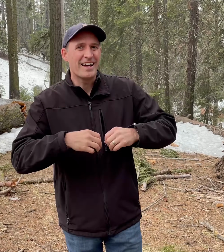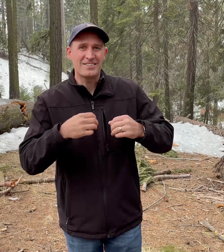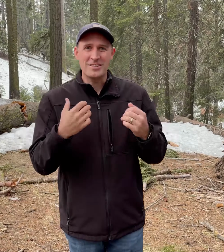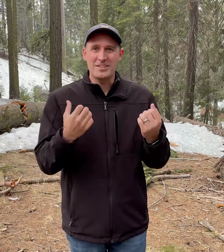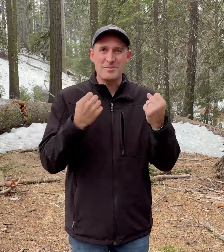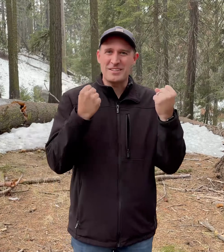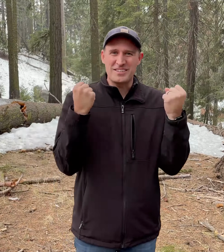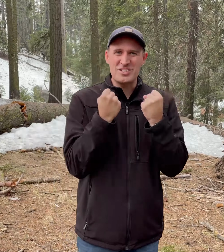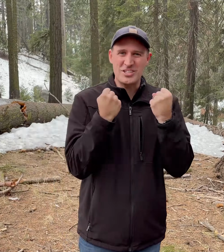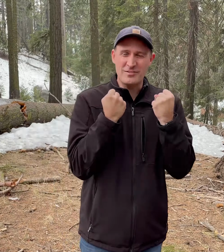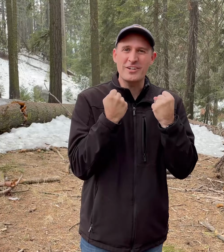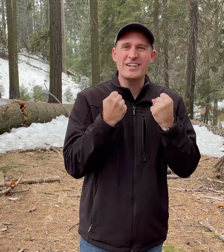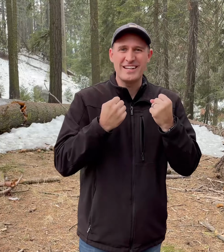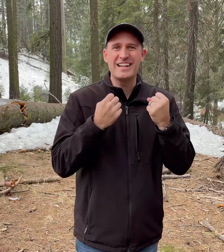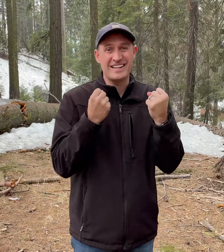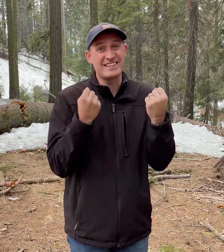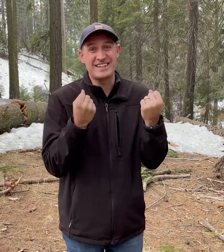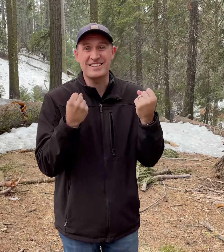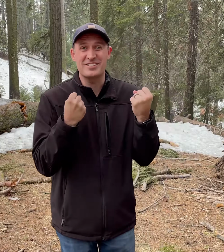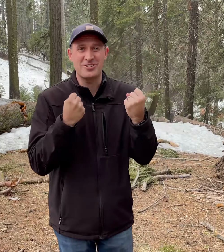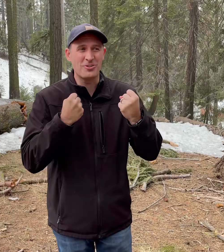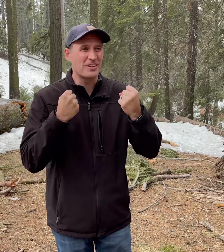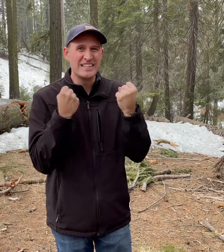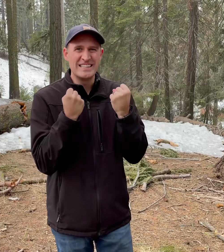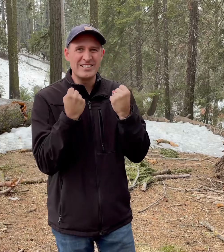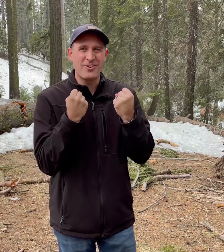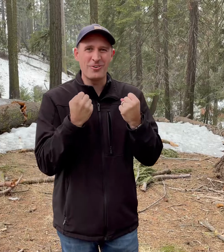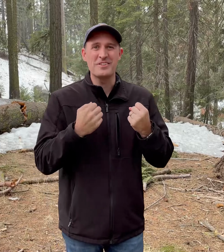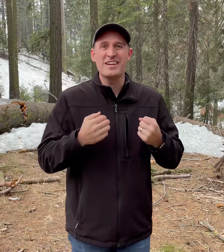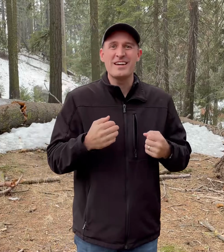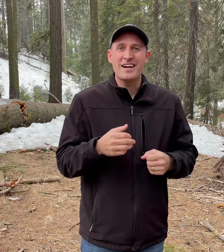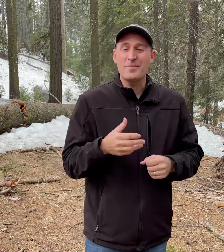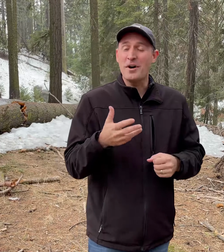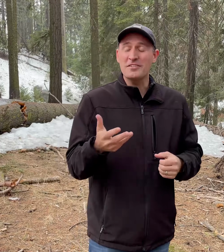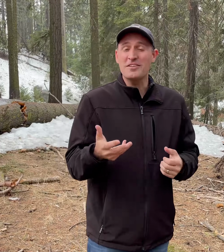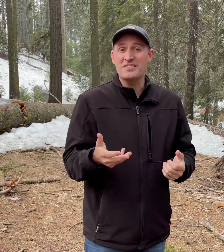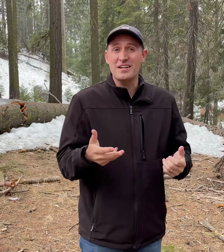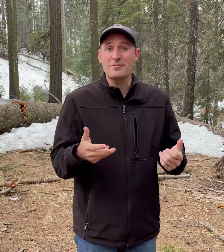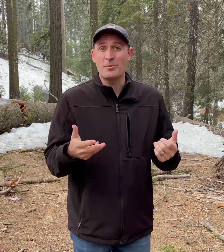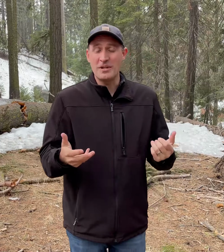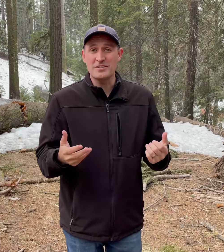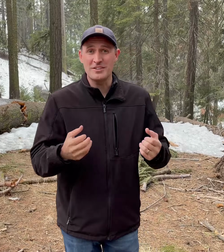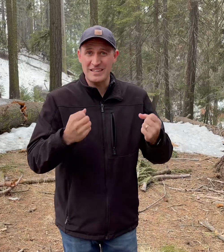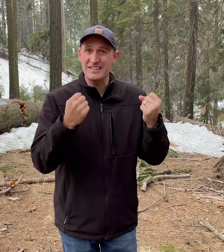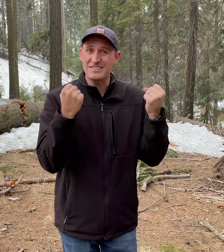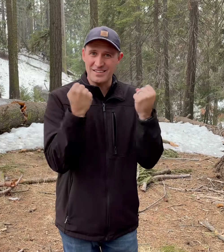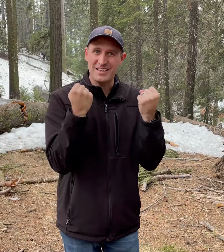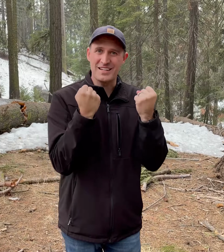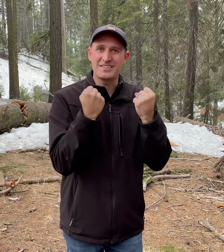So, you just basically shiver just like you're cold cold also the sign for winter is uh done